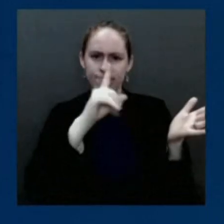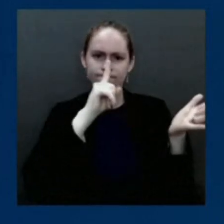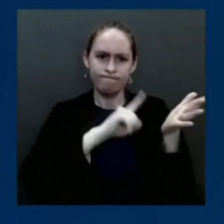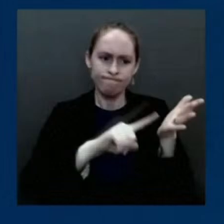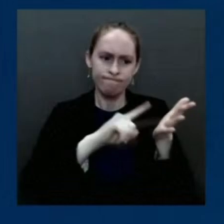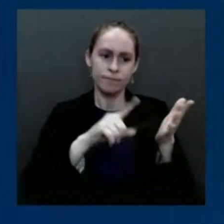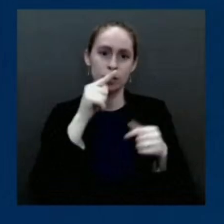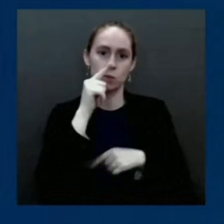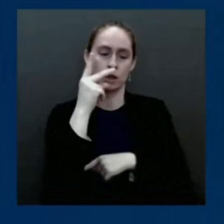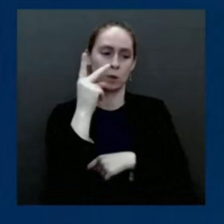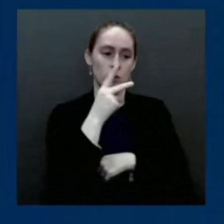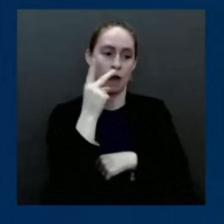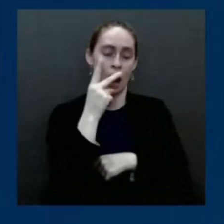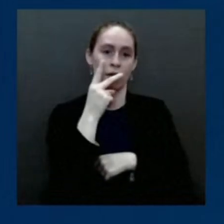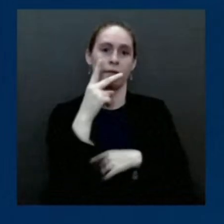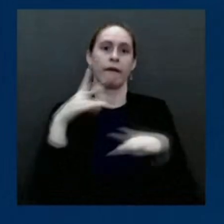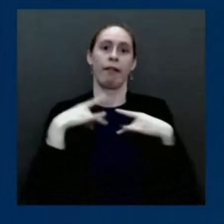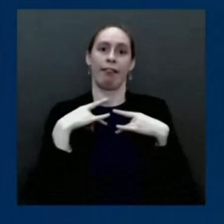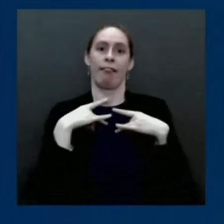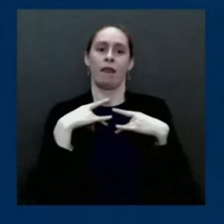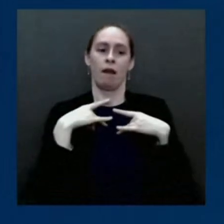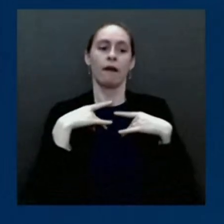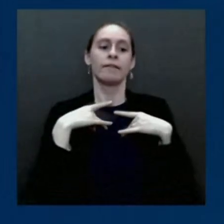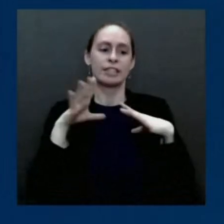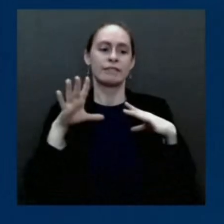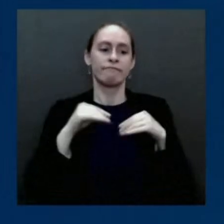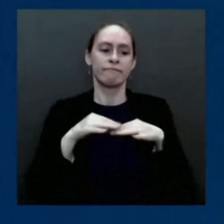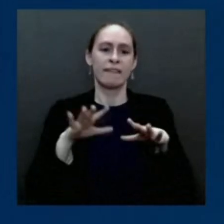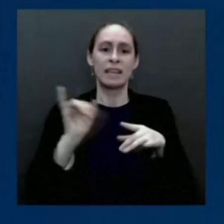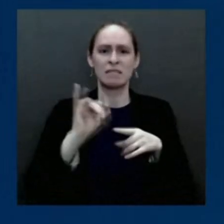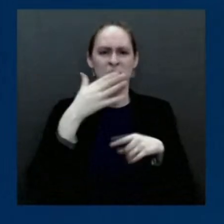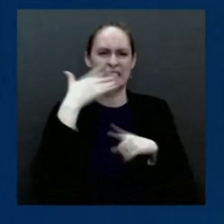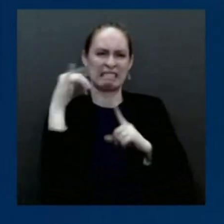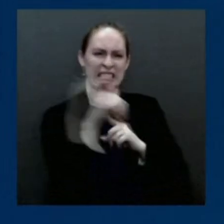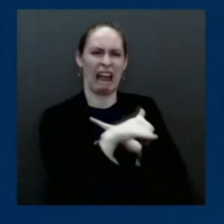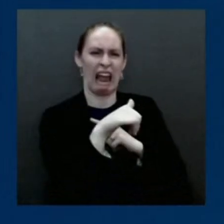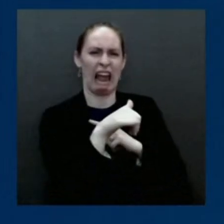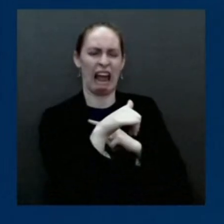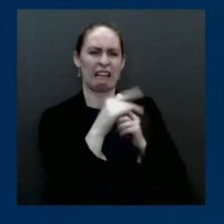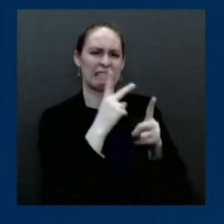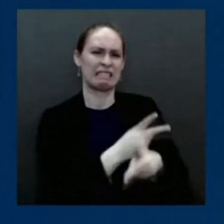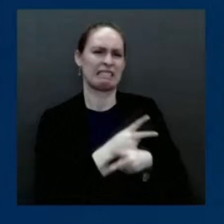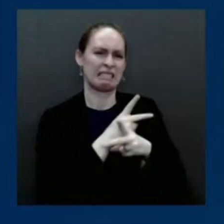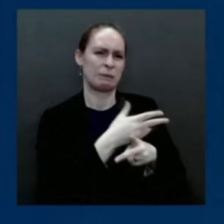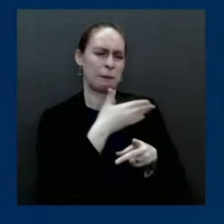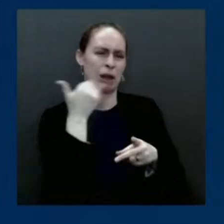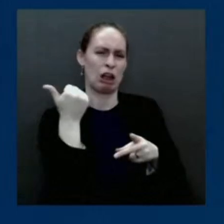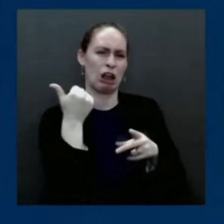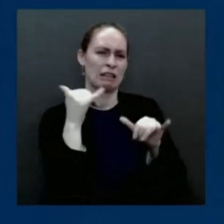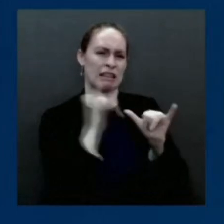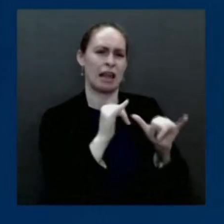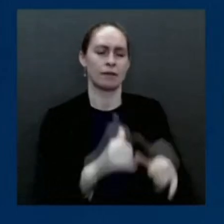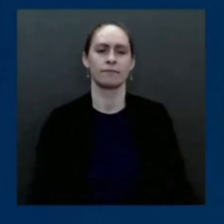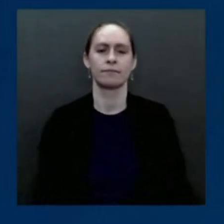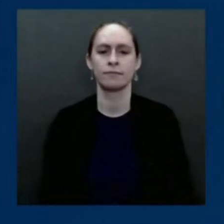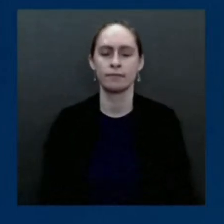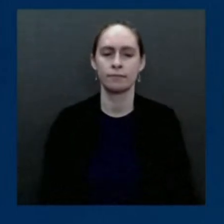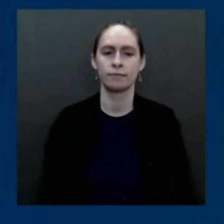MOST IMPORTANT TO MAKE SURE THAT PEOPLE ARE ISOLATING DURING THAT PERIOD OF TIME AND